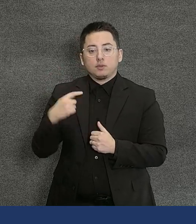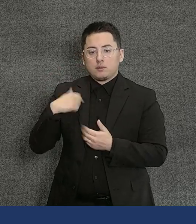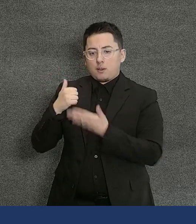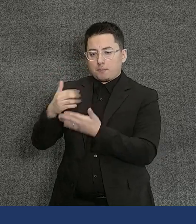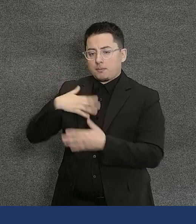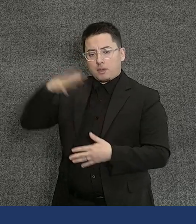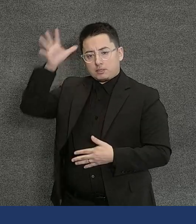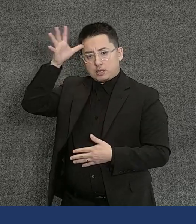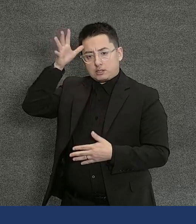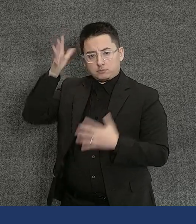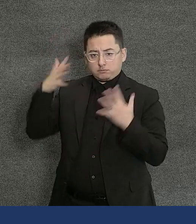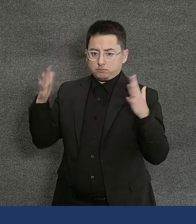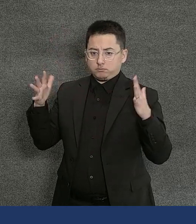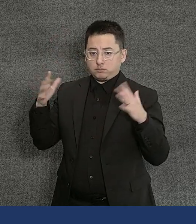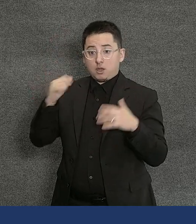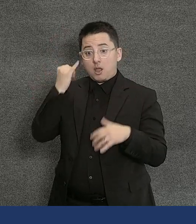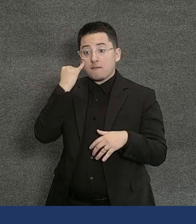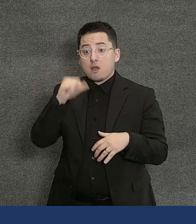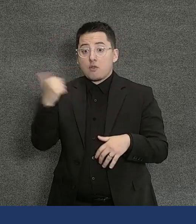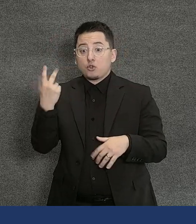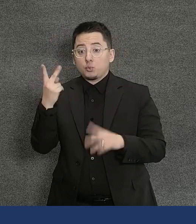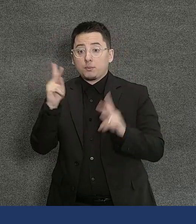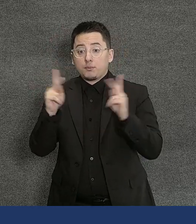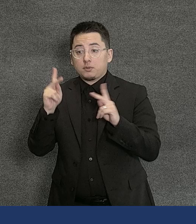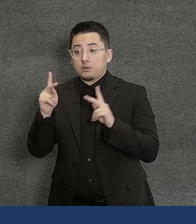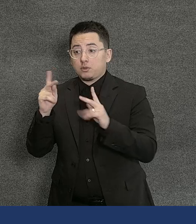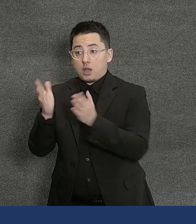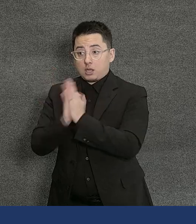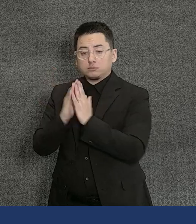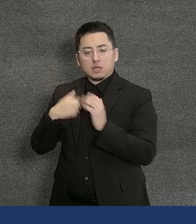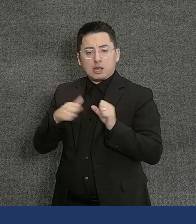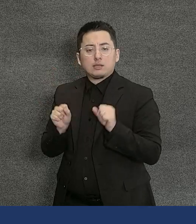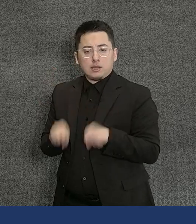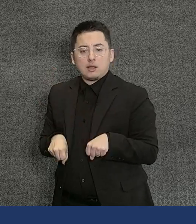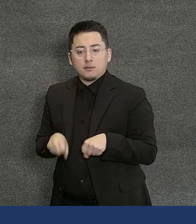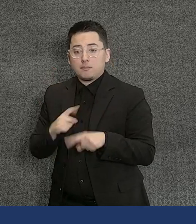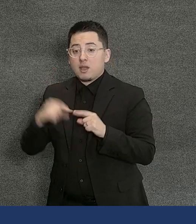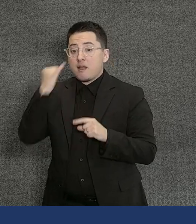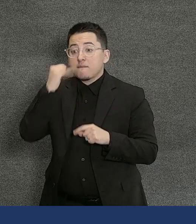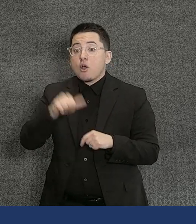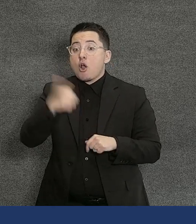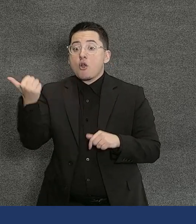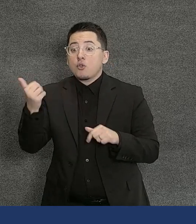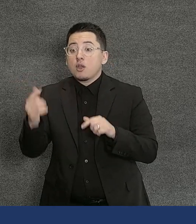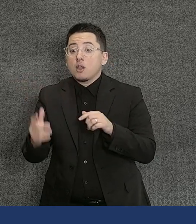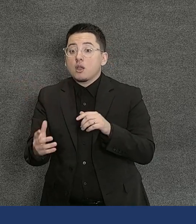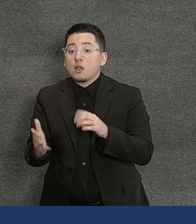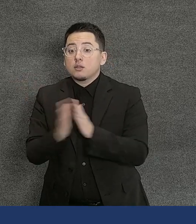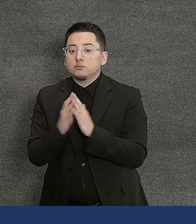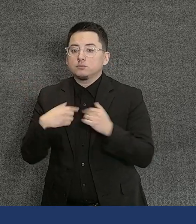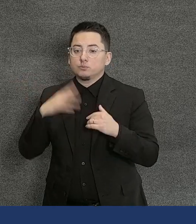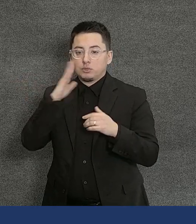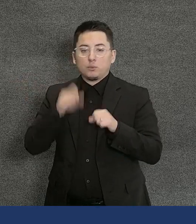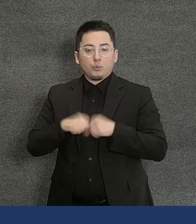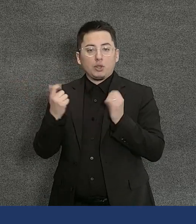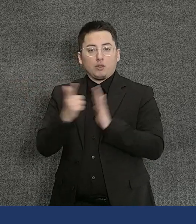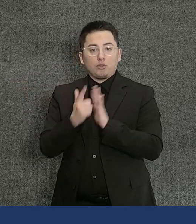If a third in addition to my father did, I would be breaking the law. So there was this arbitrary limit. So we went to court.